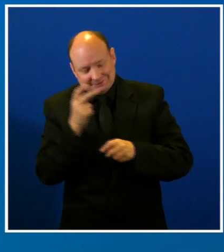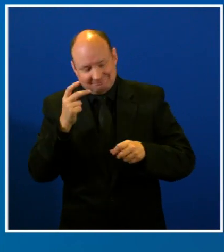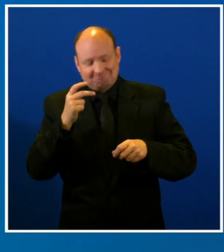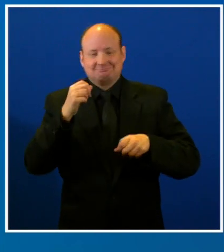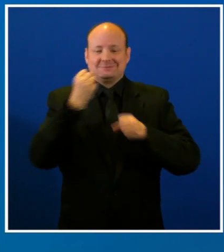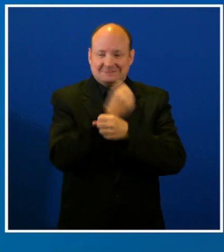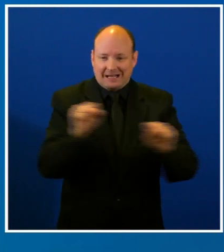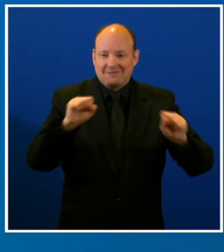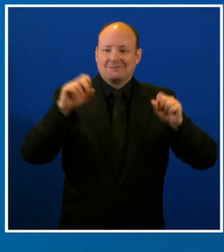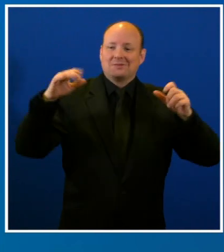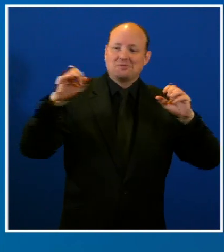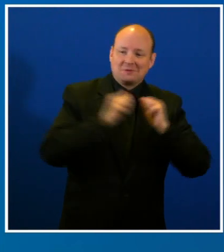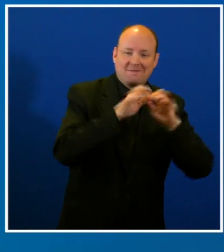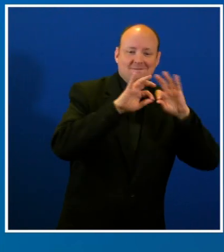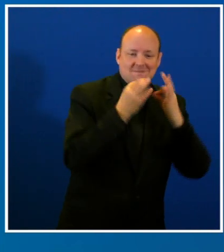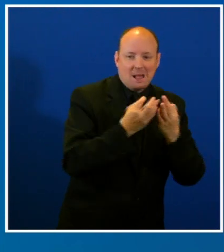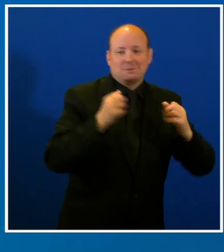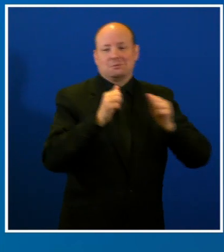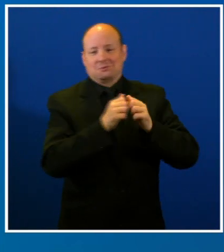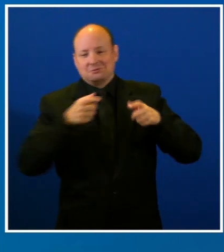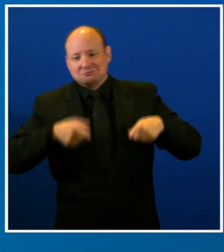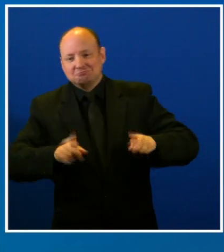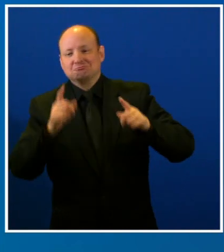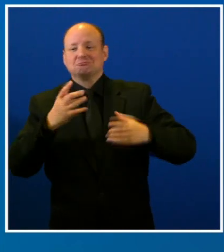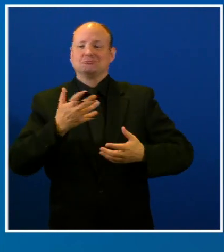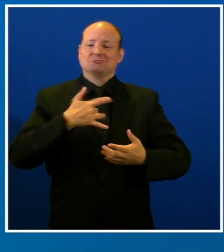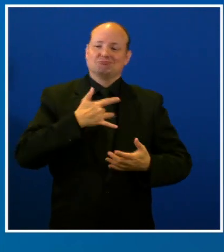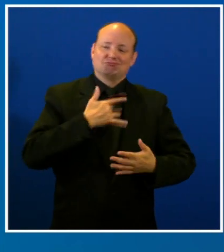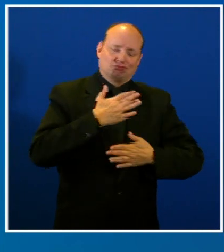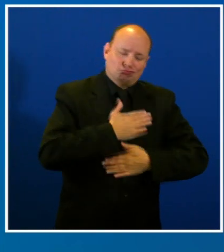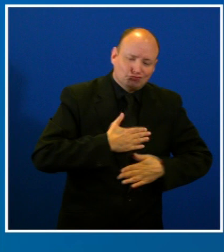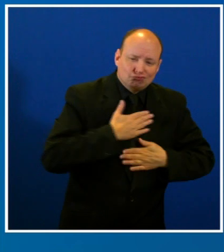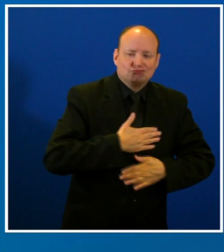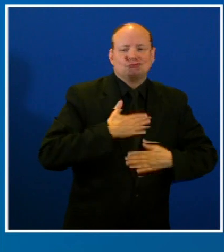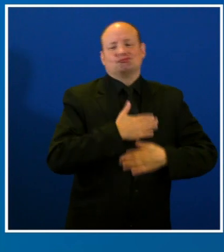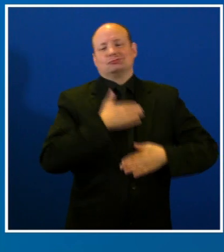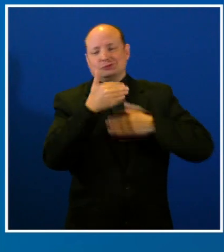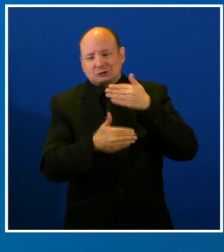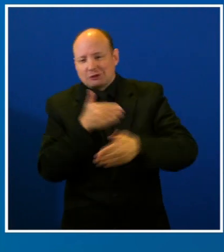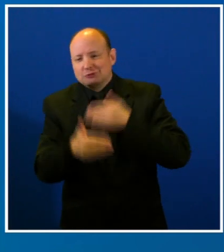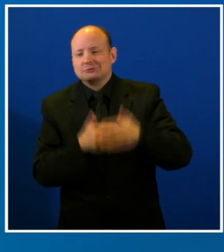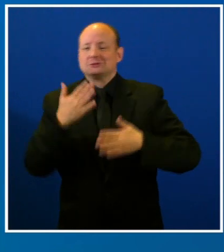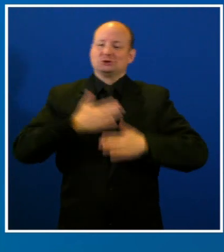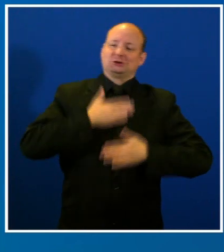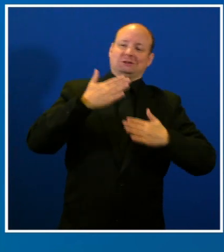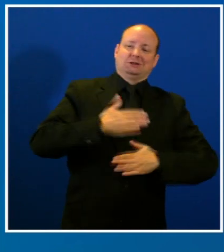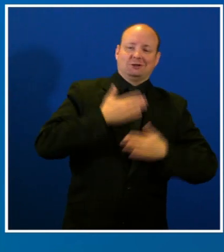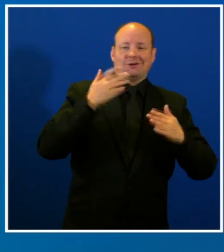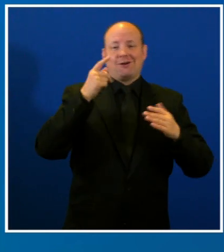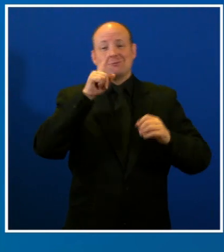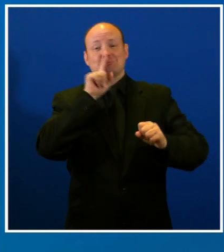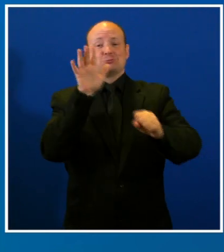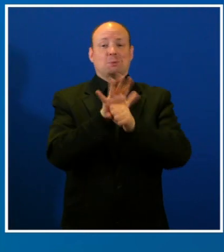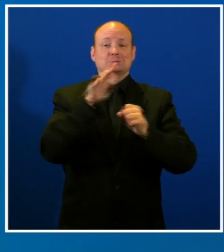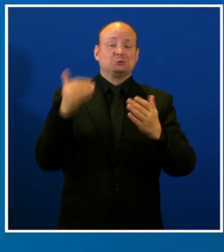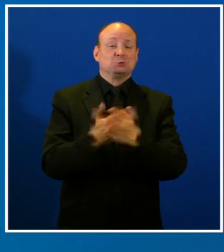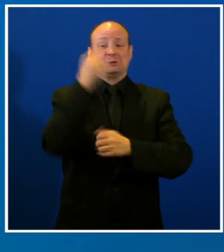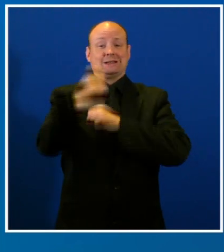friends to share our gratitude, our good shear, and a look to the promise of a coming new year. Thank you very much. Take